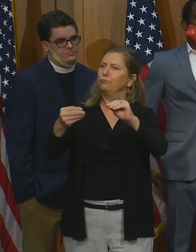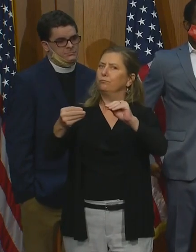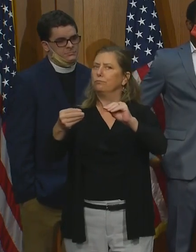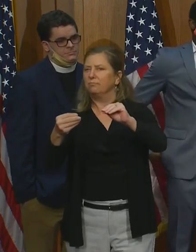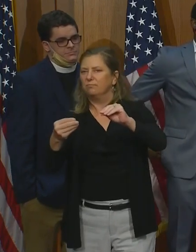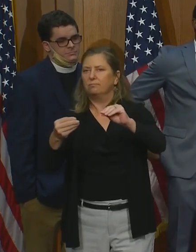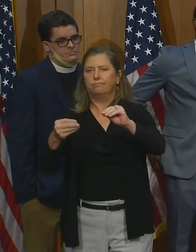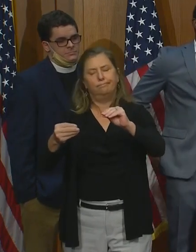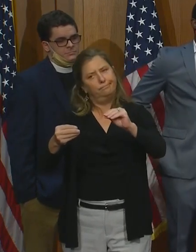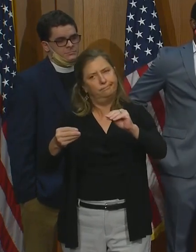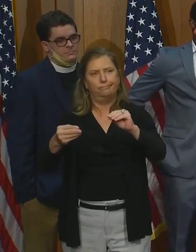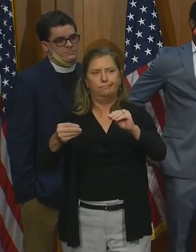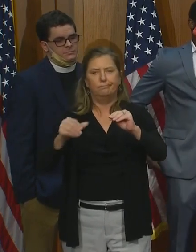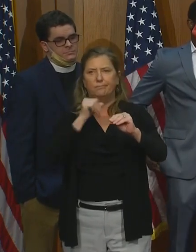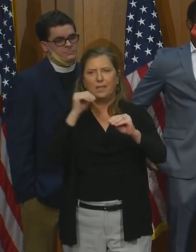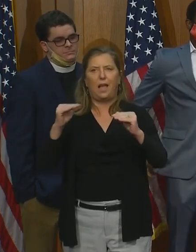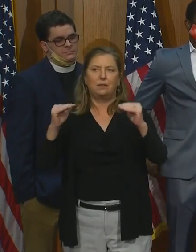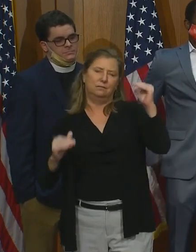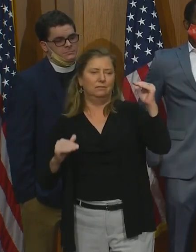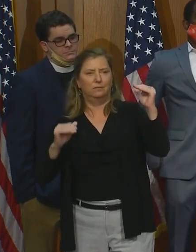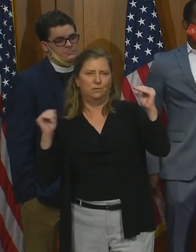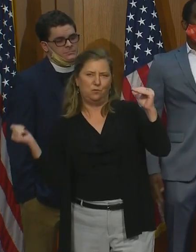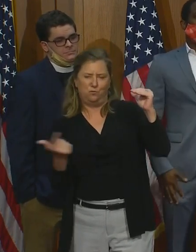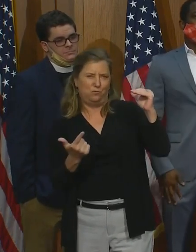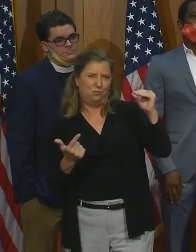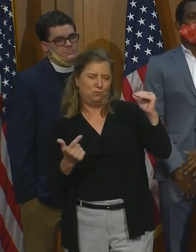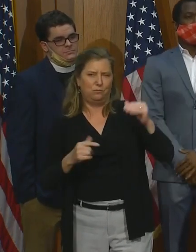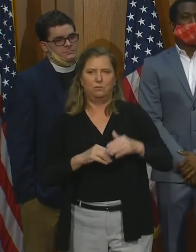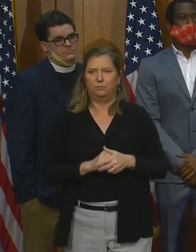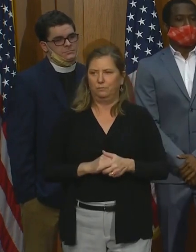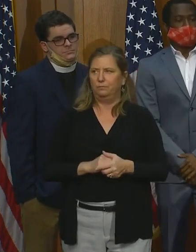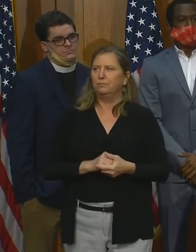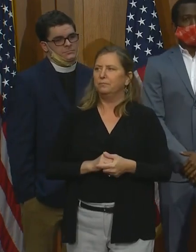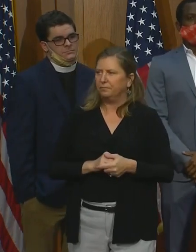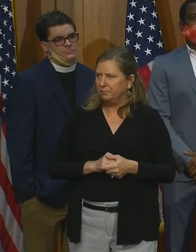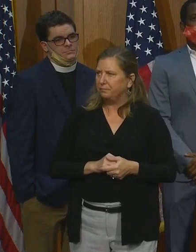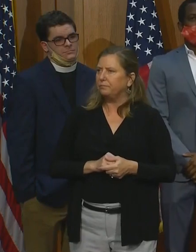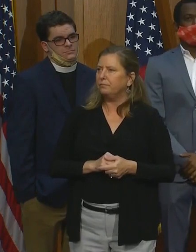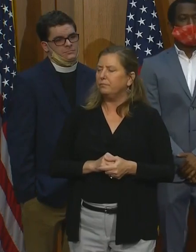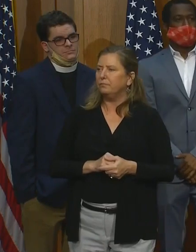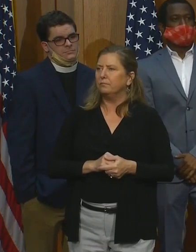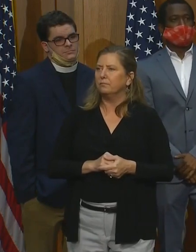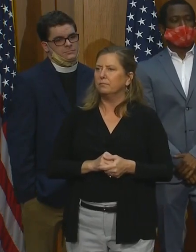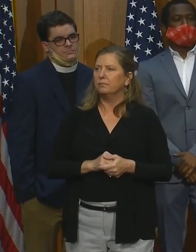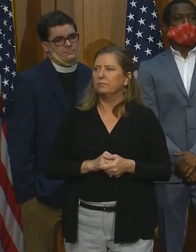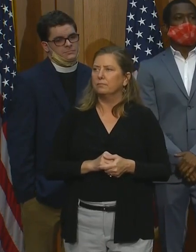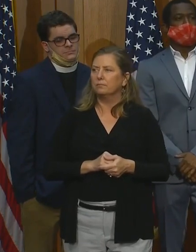AND EQUALITY. BUT WE HAVE